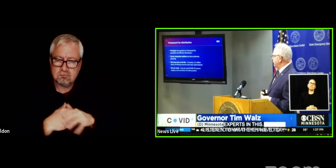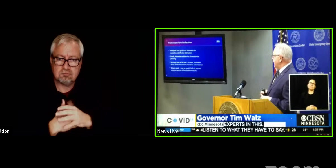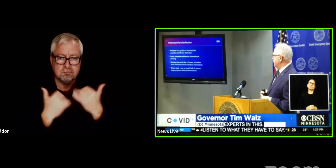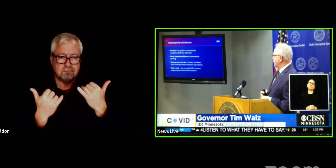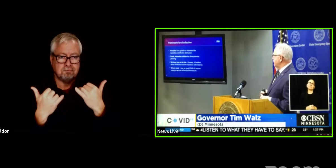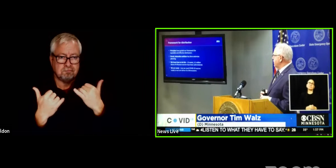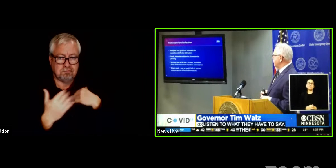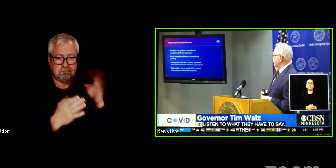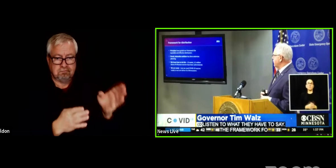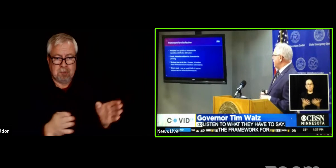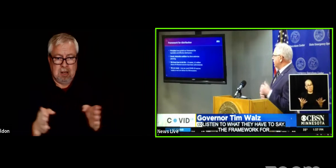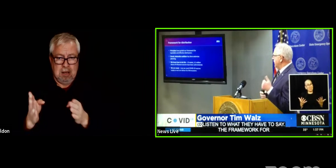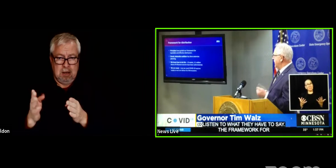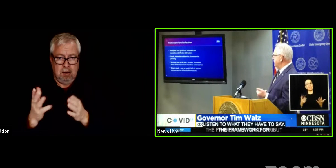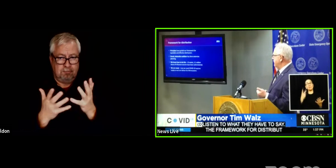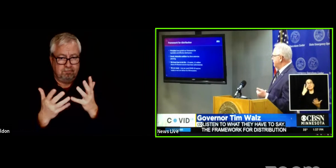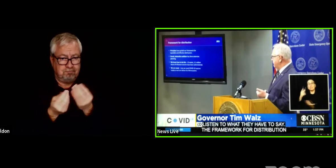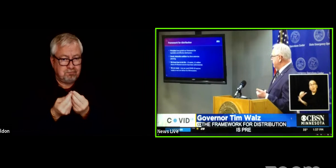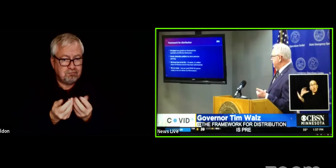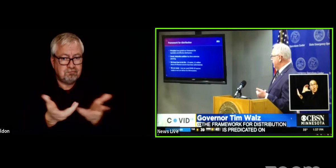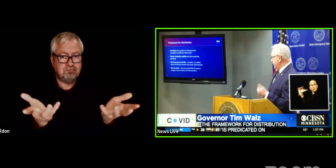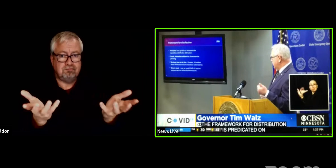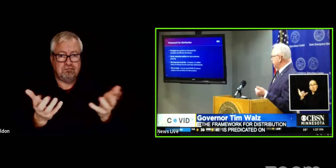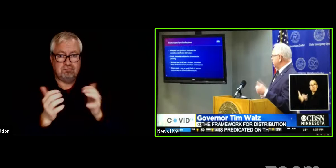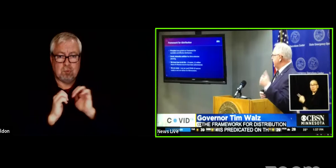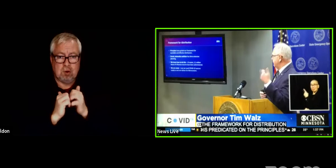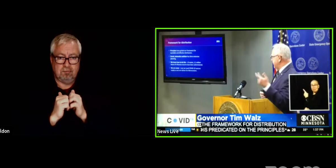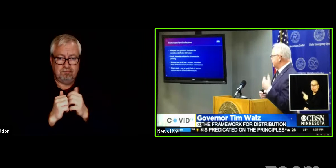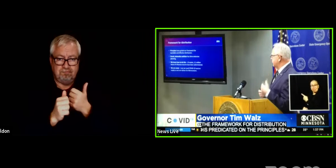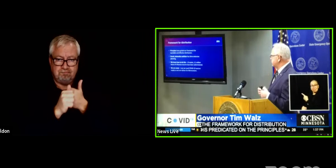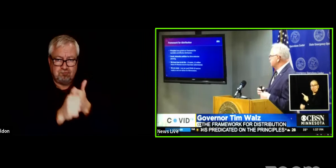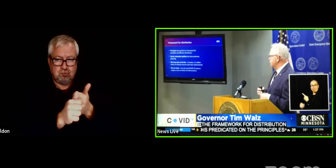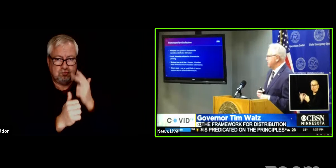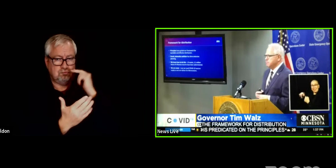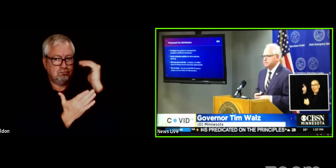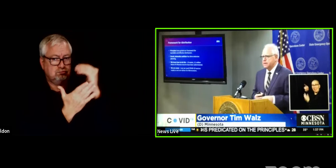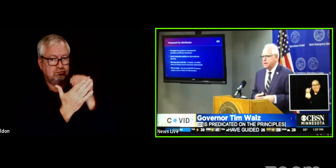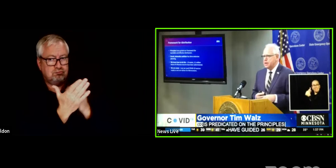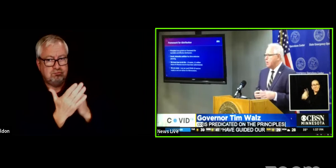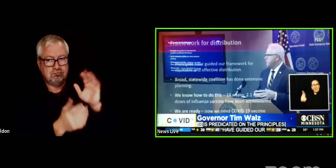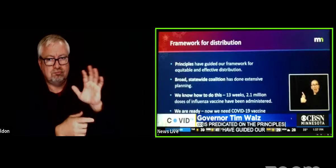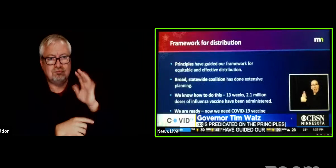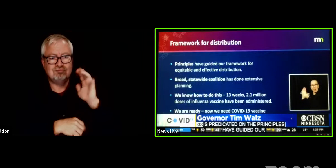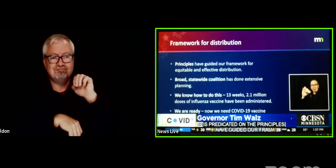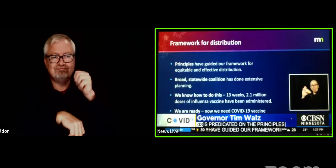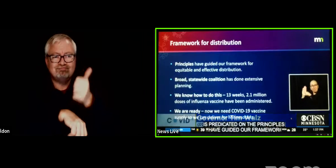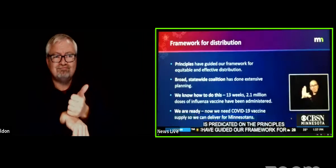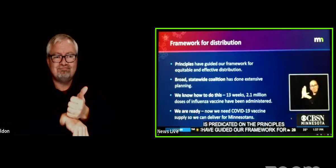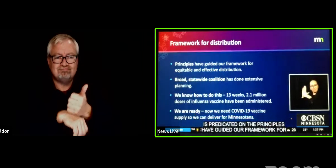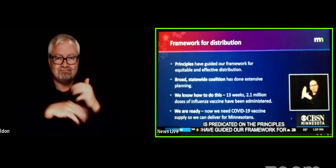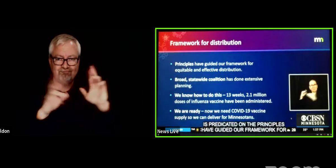HAVE GUIDED OUR FRAMEWORK FOR HOW WE'RE GOING TO EQUITABLY AND EFFECTIVELY DISTRIBUTE, BROAD STATE RIGHT COALITIONS